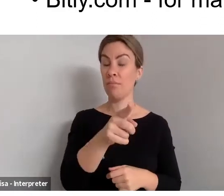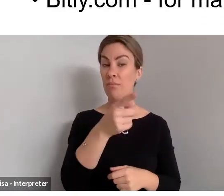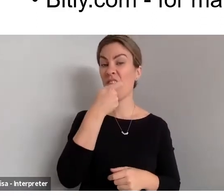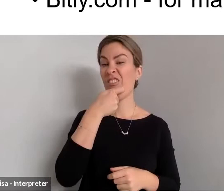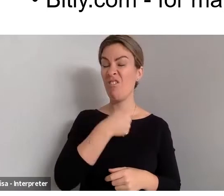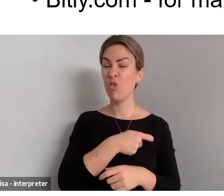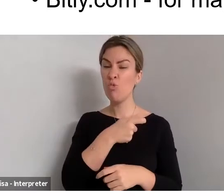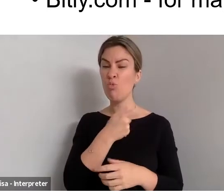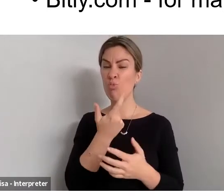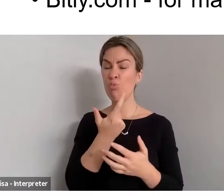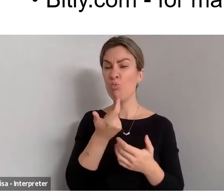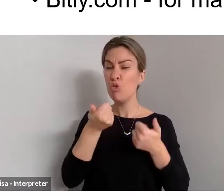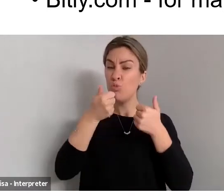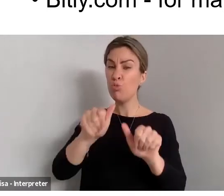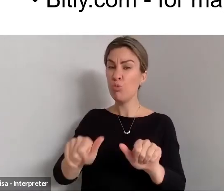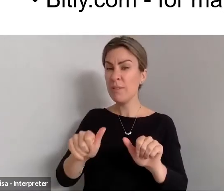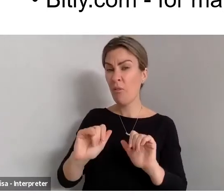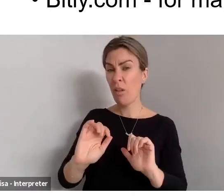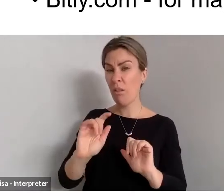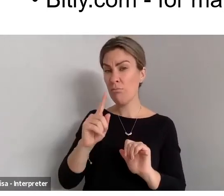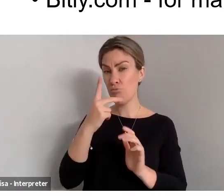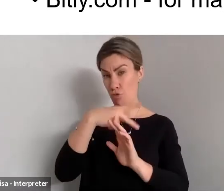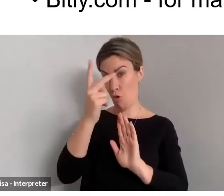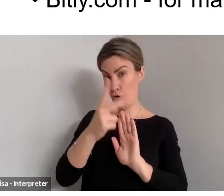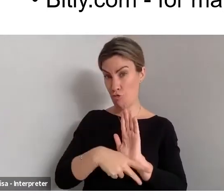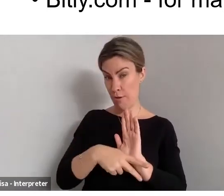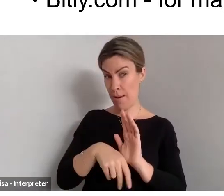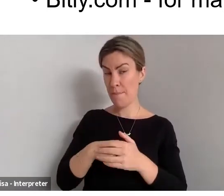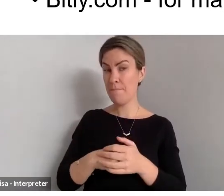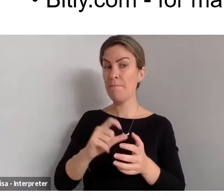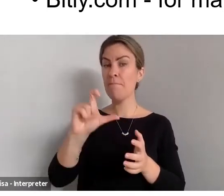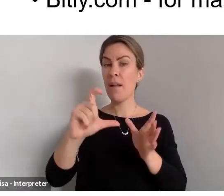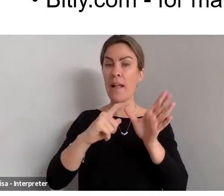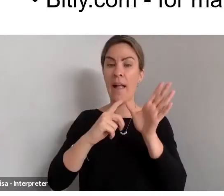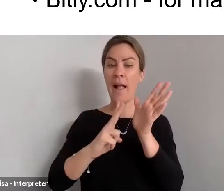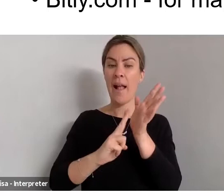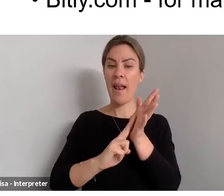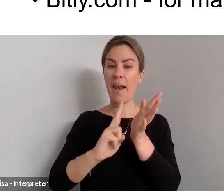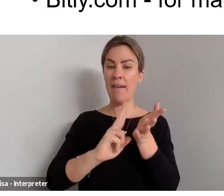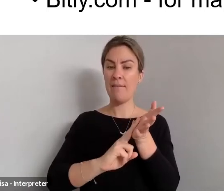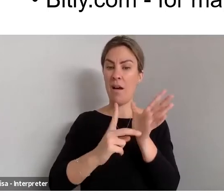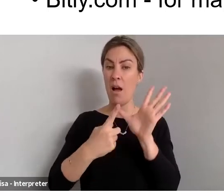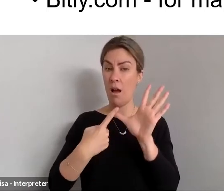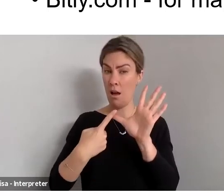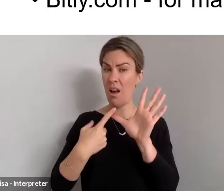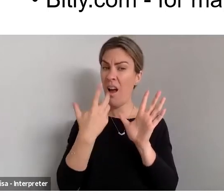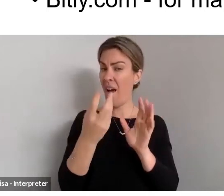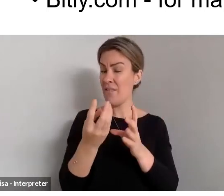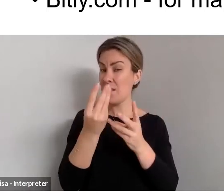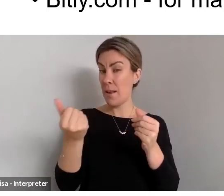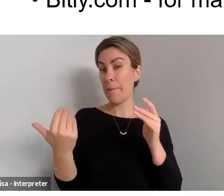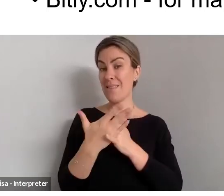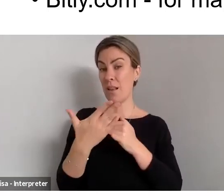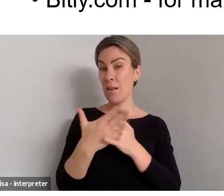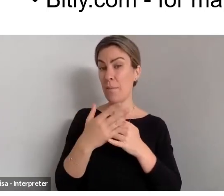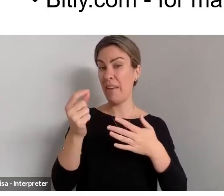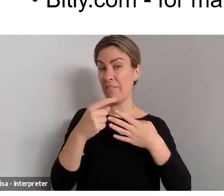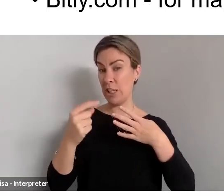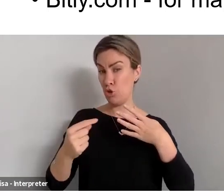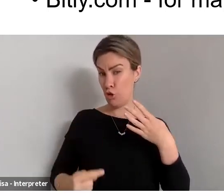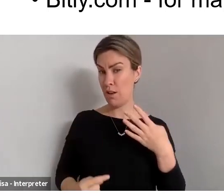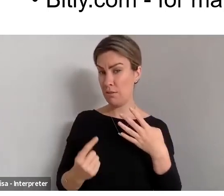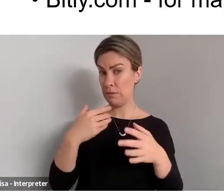Canva has some excess bili options built in.